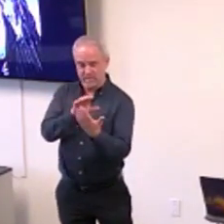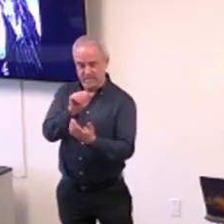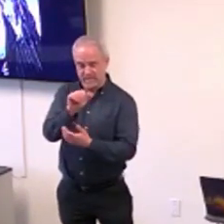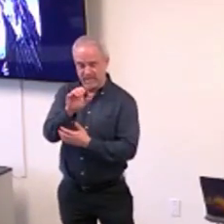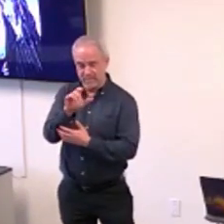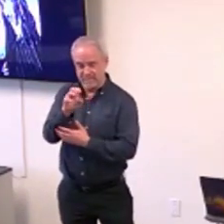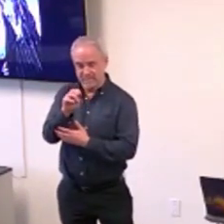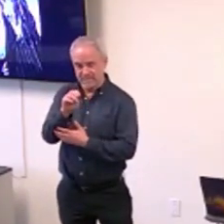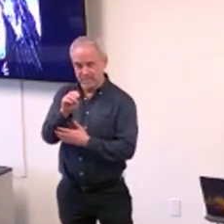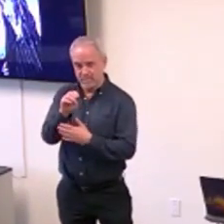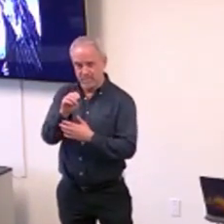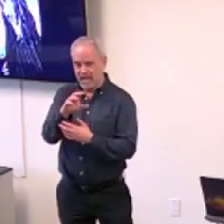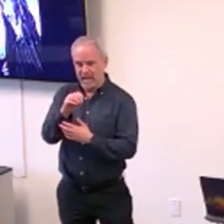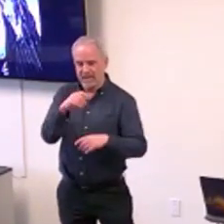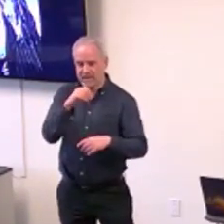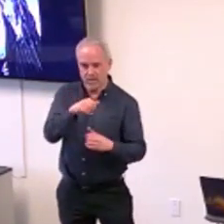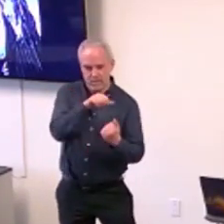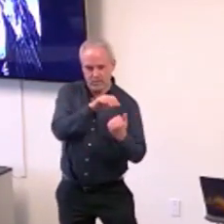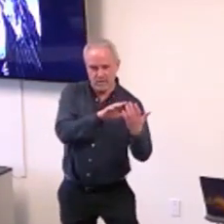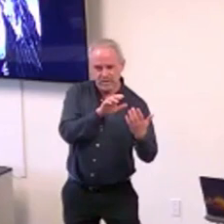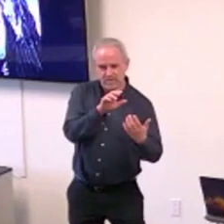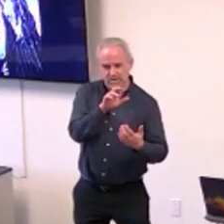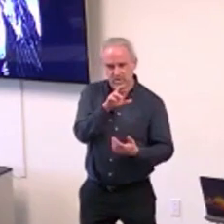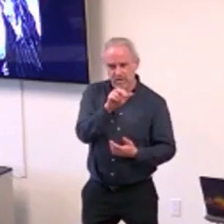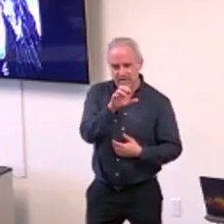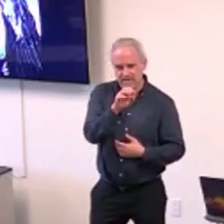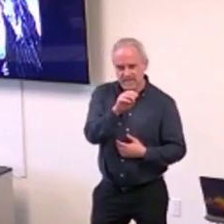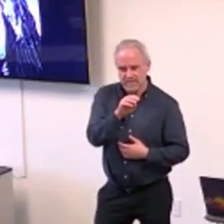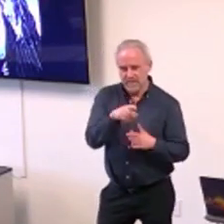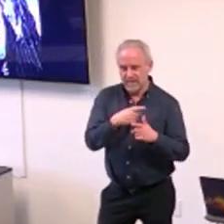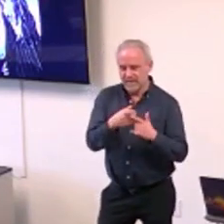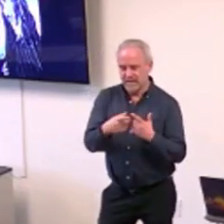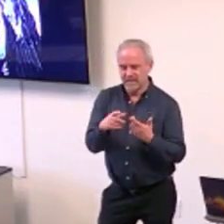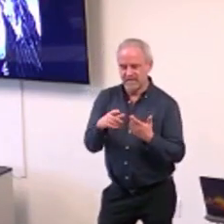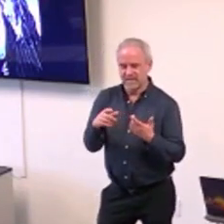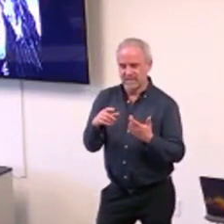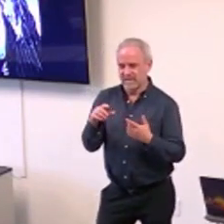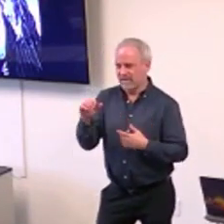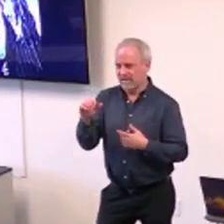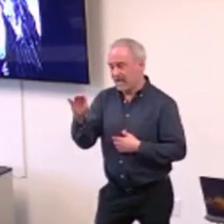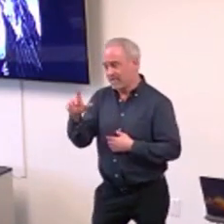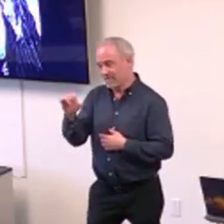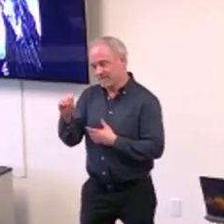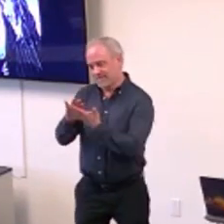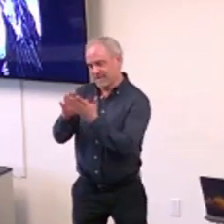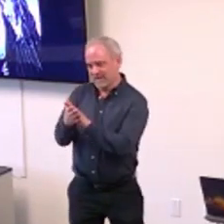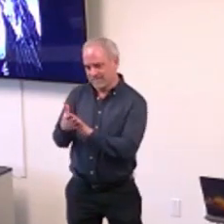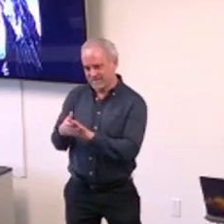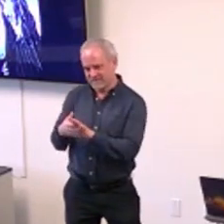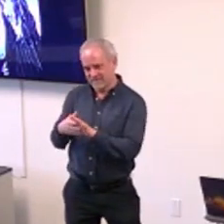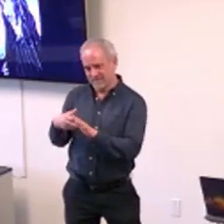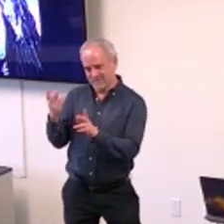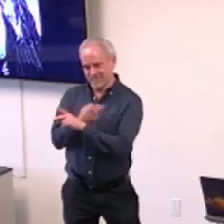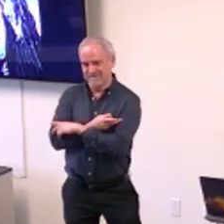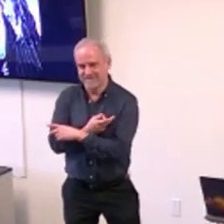And you quite literally are feeding the fire of ableism when you do that. And I know that that's kind of difficult to wrap your minds around.